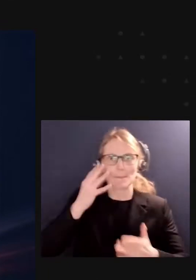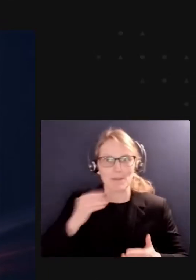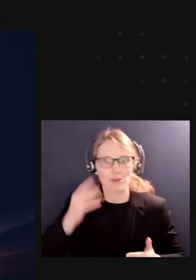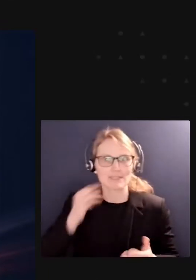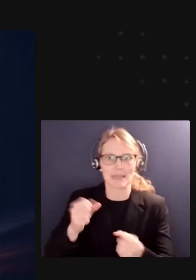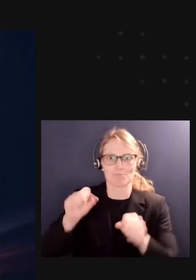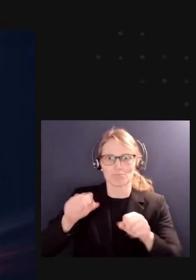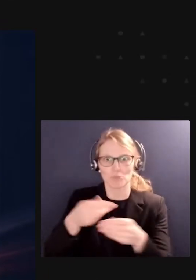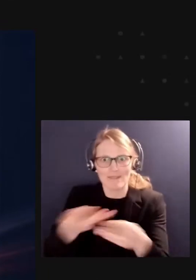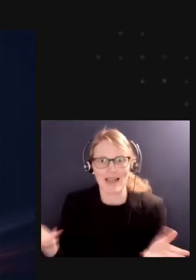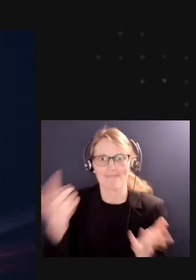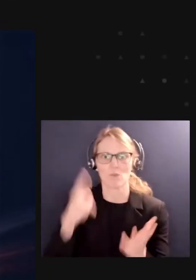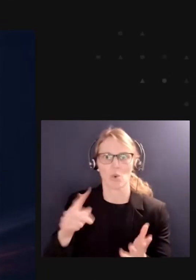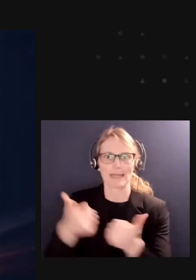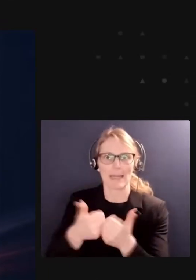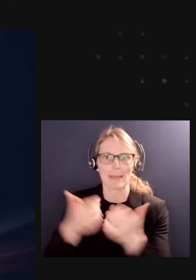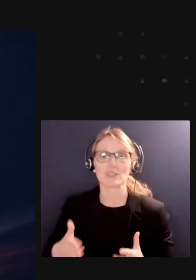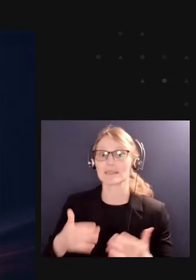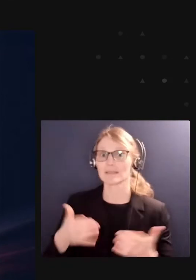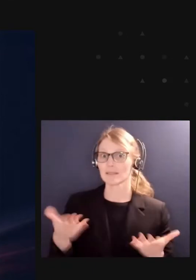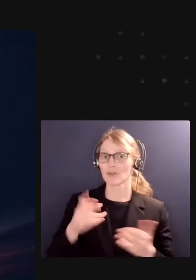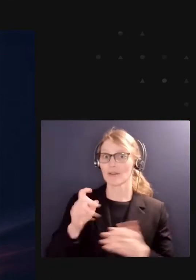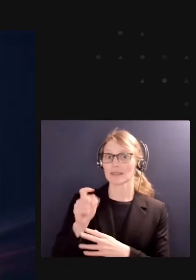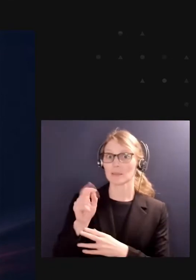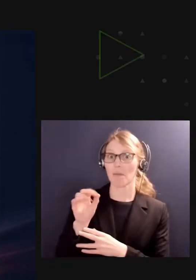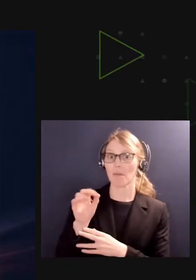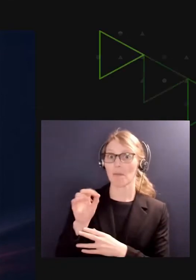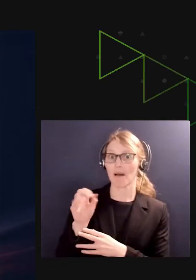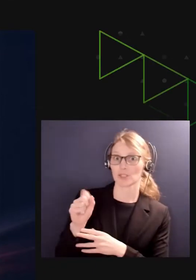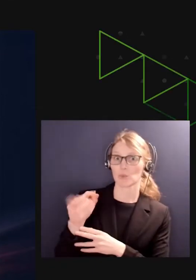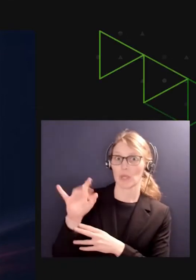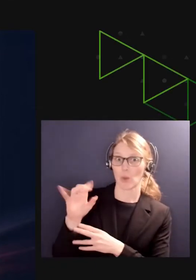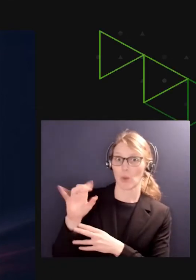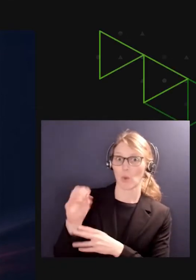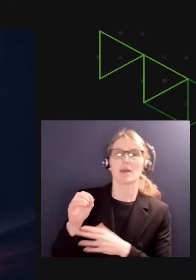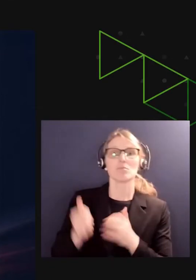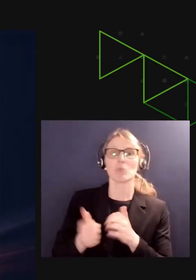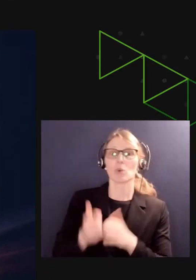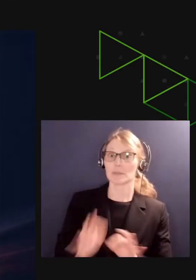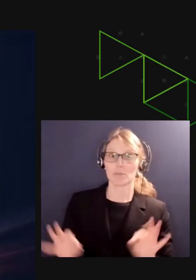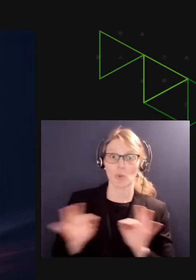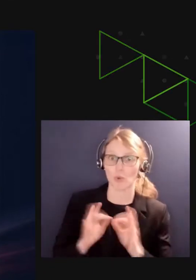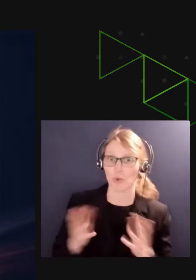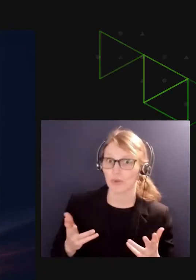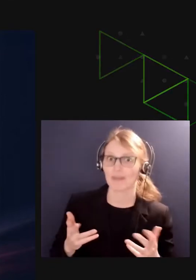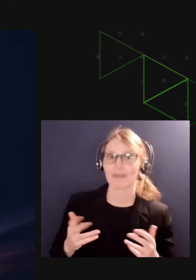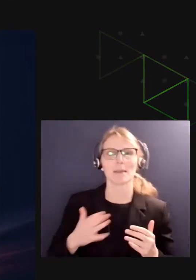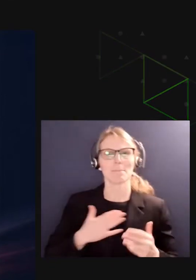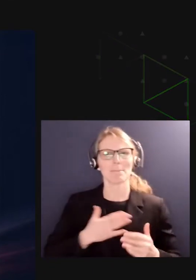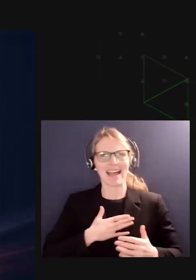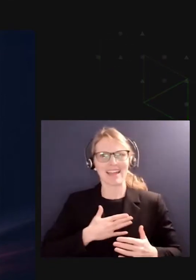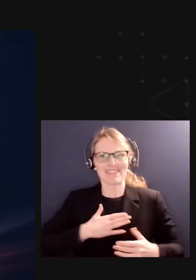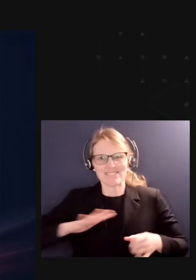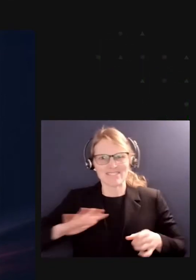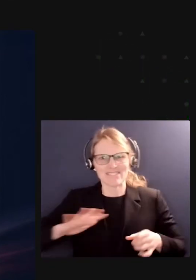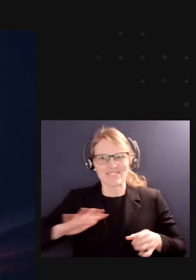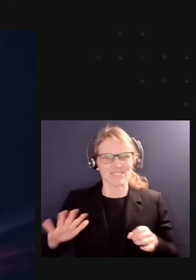the most important part of my professional journey was being able to bring my full self to work as a transgender woman.